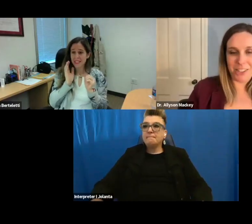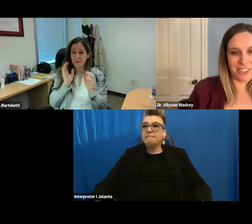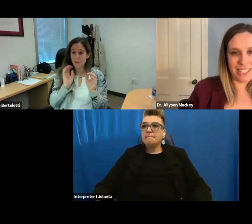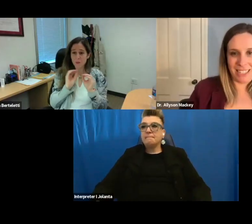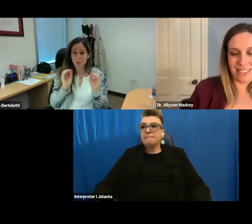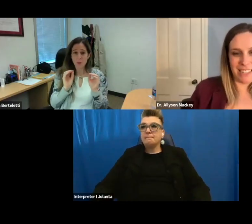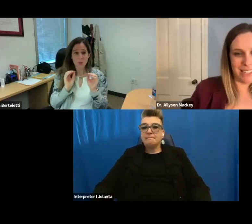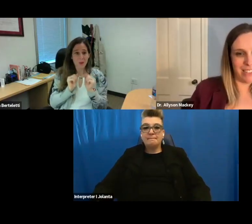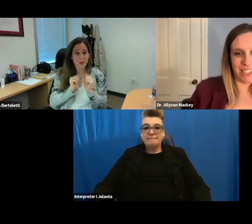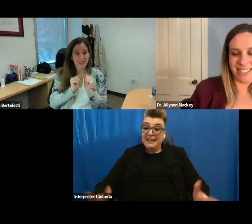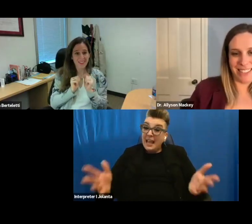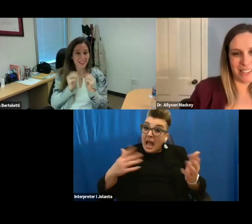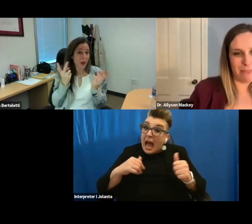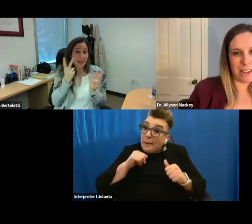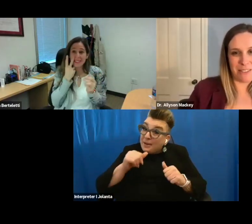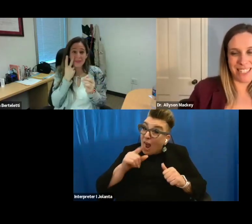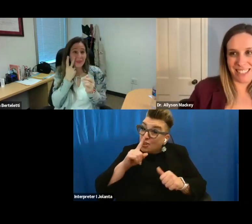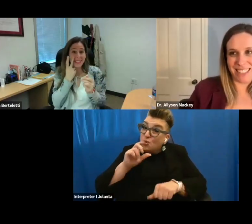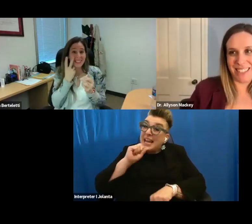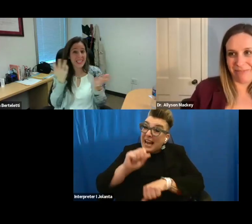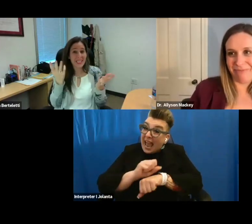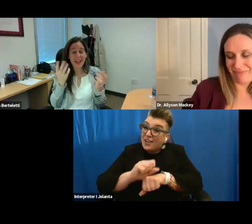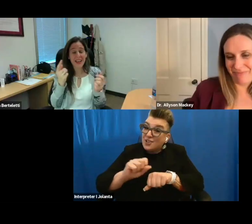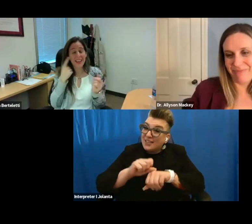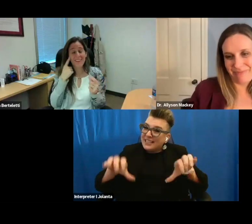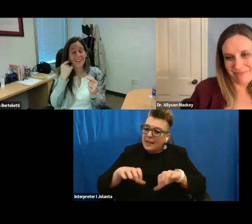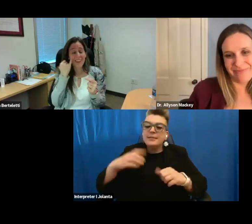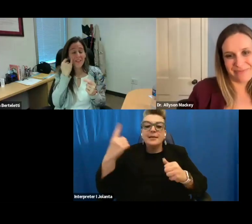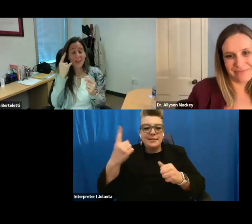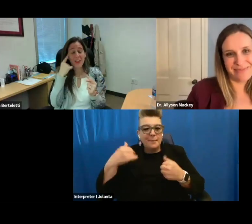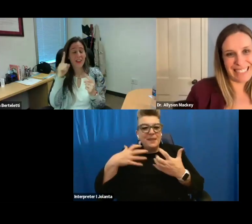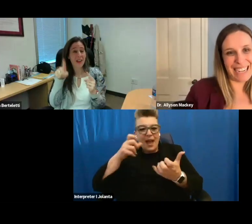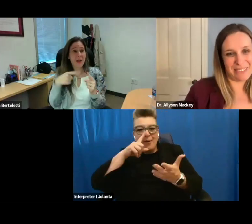i'm not sure it does all right something I want to look into i guess we'll see right